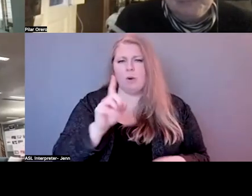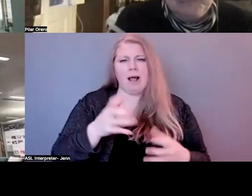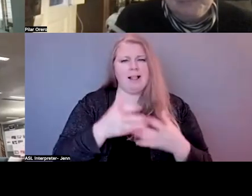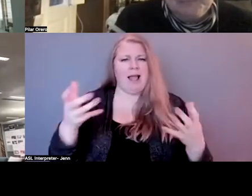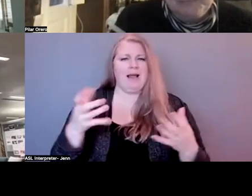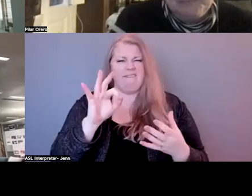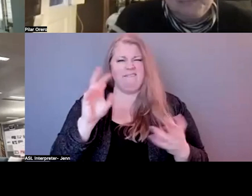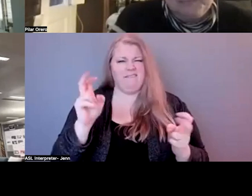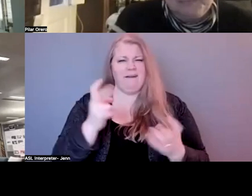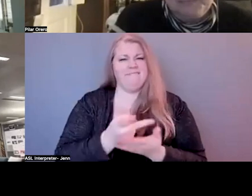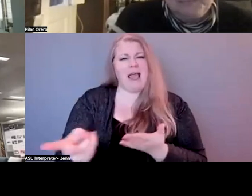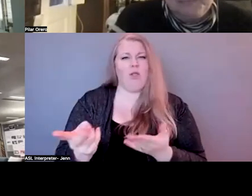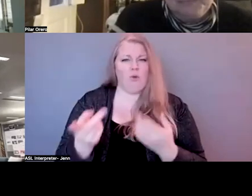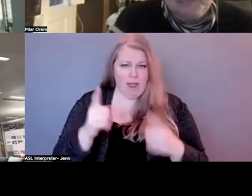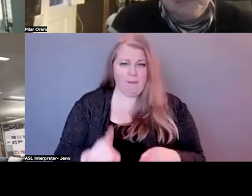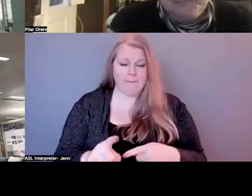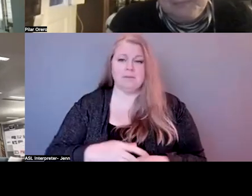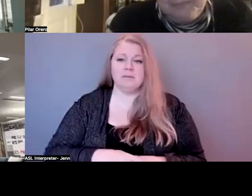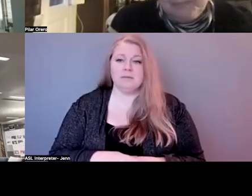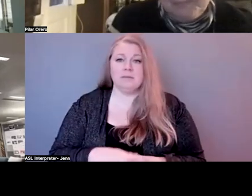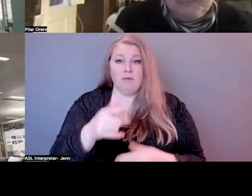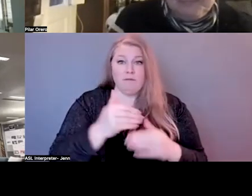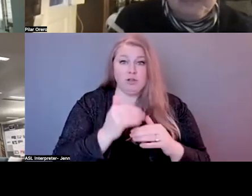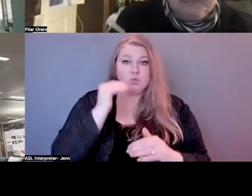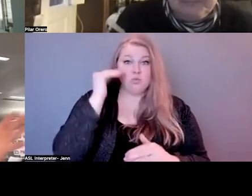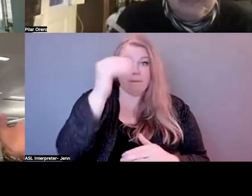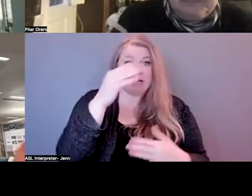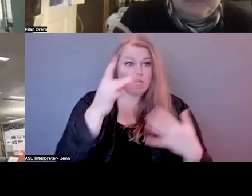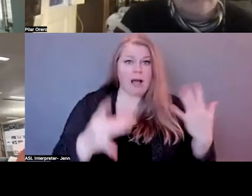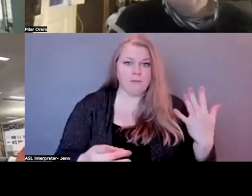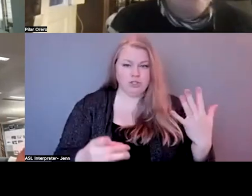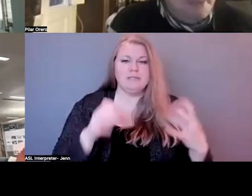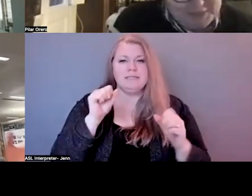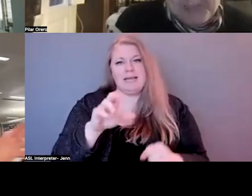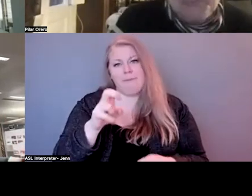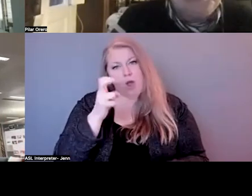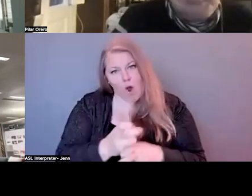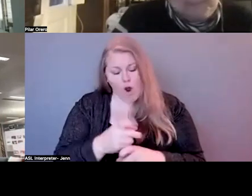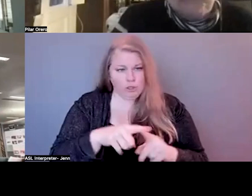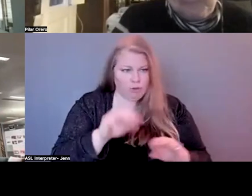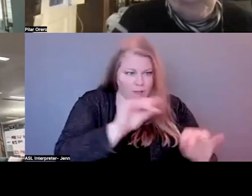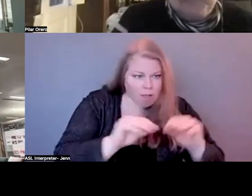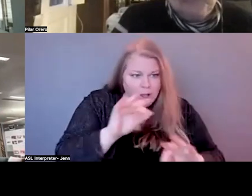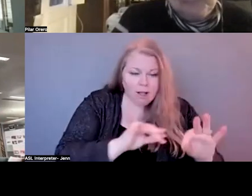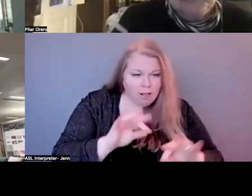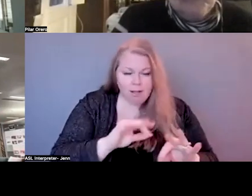So if you have too much optional ty in it, it can be really hard to find what migh might be suited to the person.